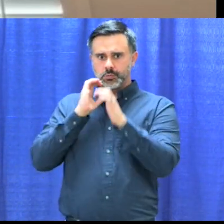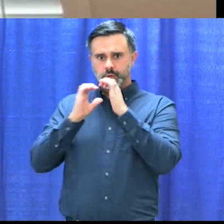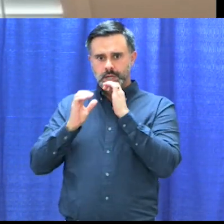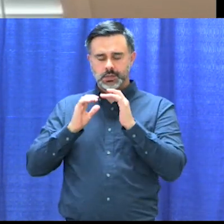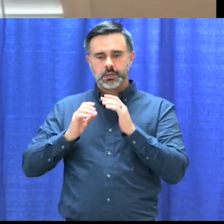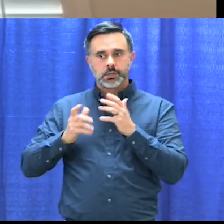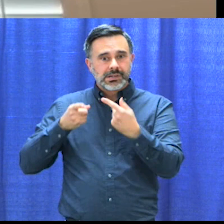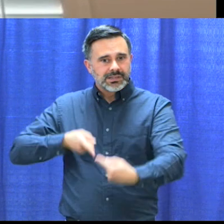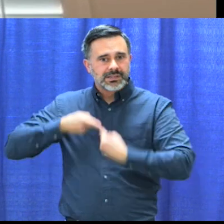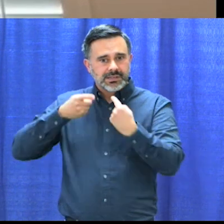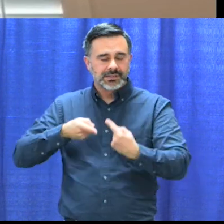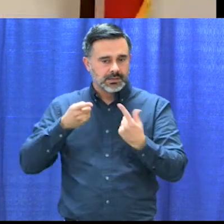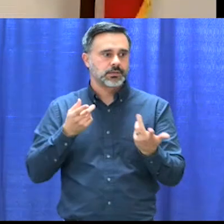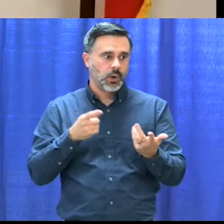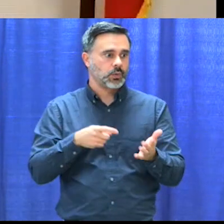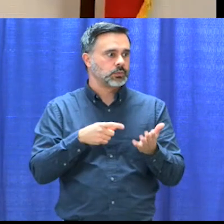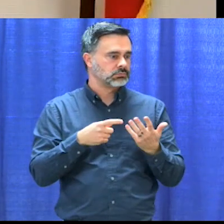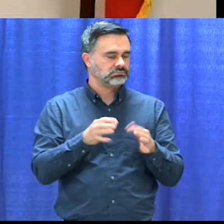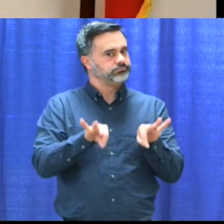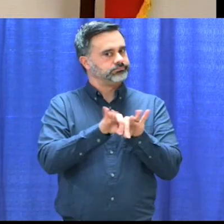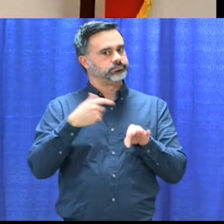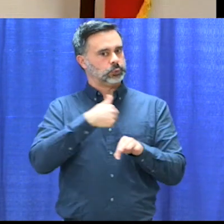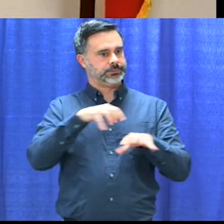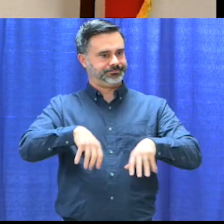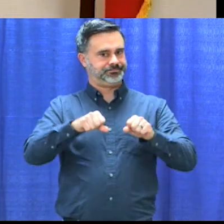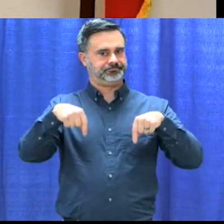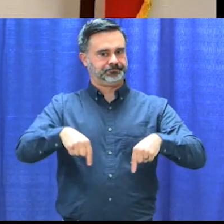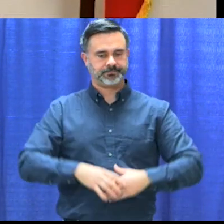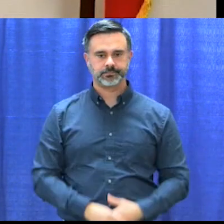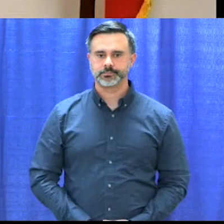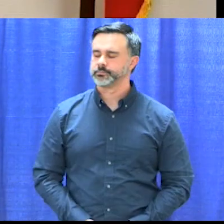you for putting this together. [Thurmond speaking] Thank you Assemblymember Santiago. Next, we'll hear from Assemblymember Autumn Burke.